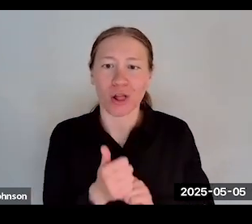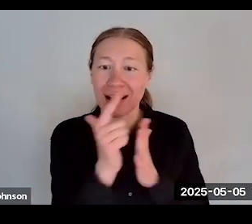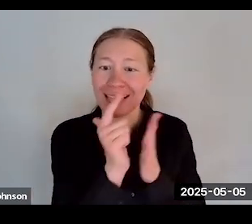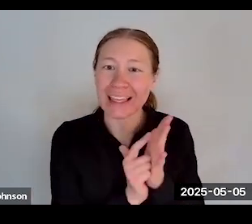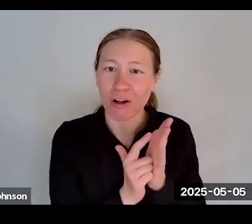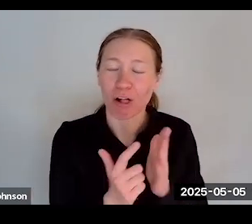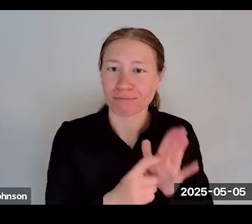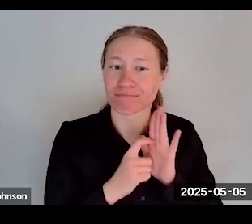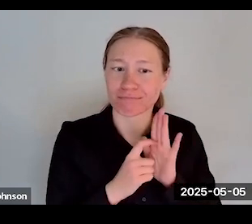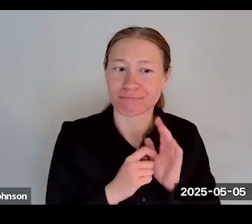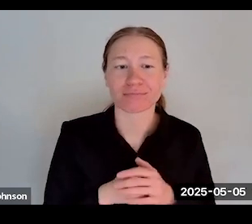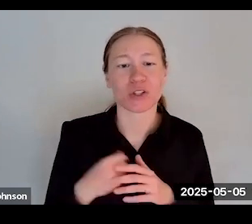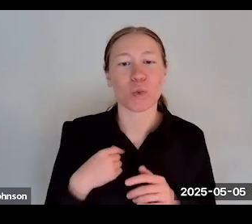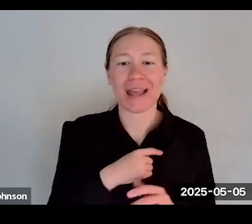Let's discuss your needs privately.